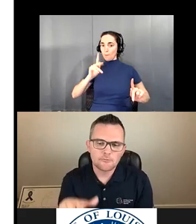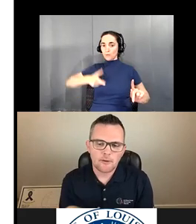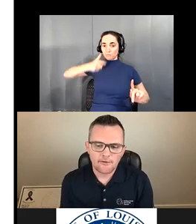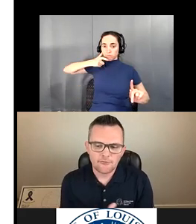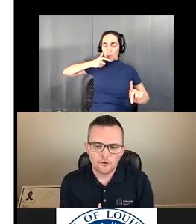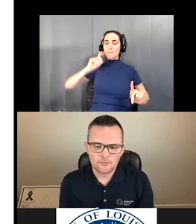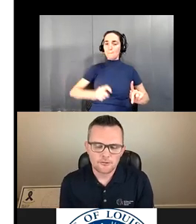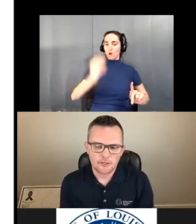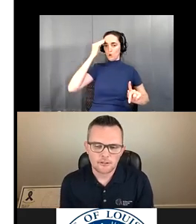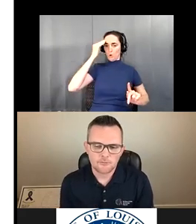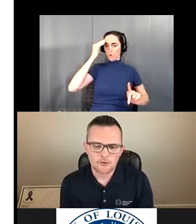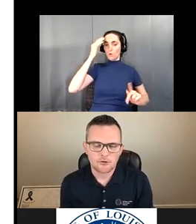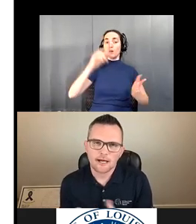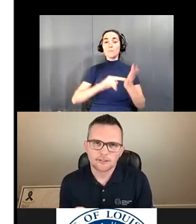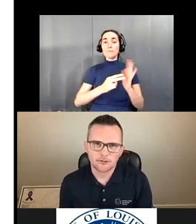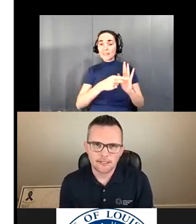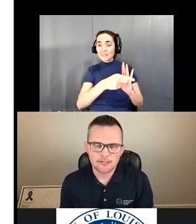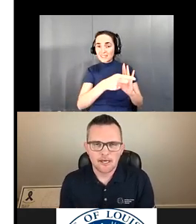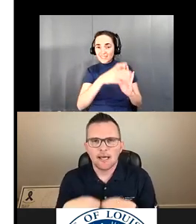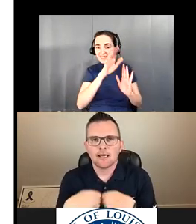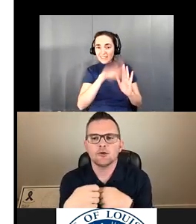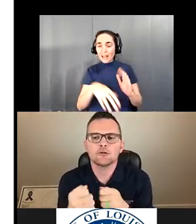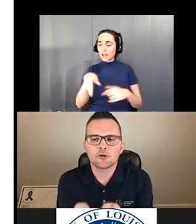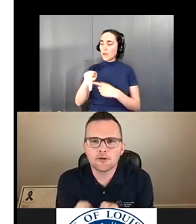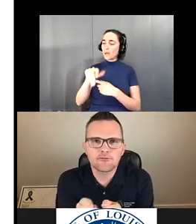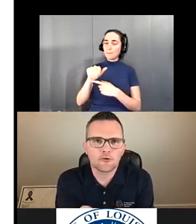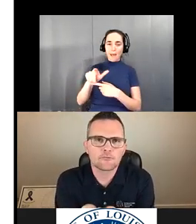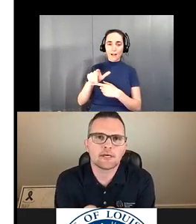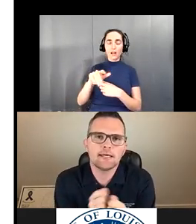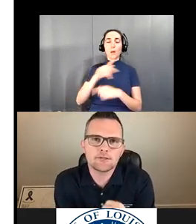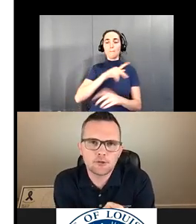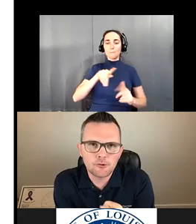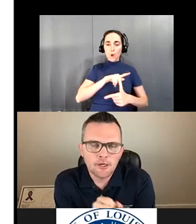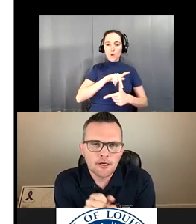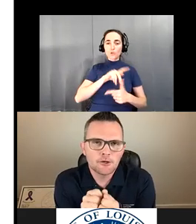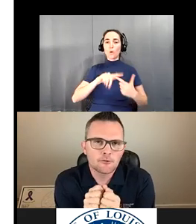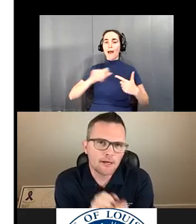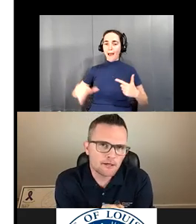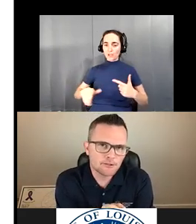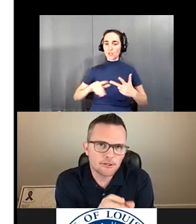power forms, these personal action list and you can turn these forms into your Parish